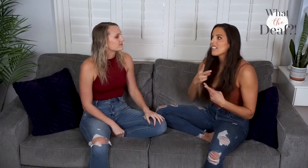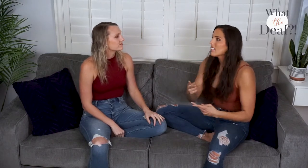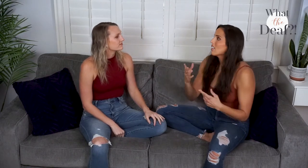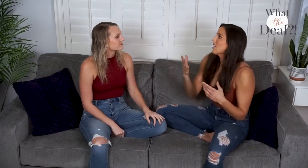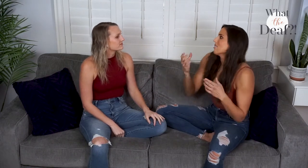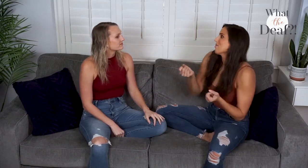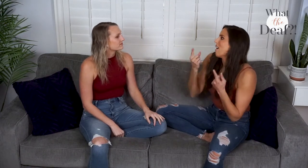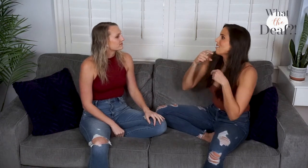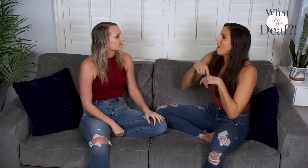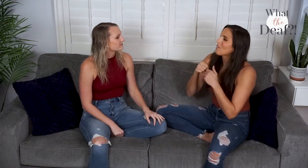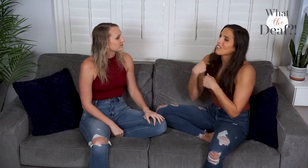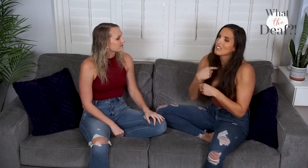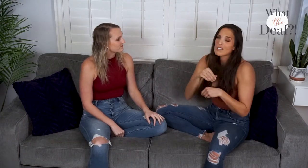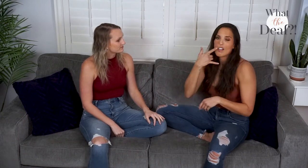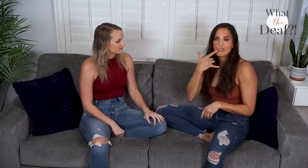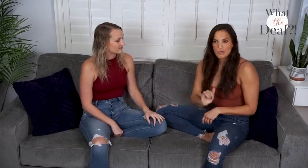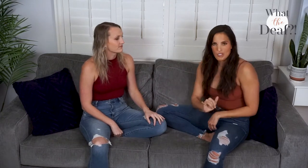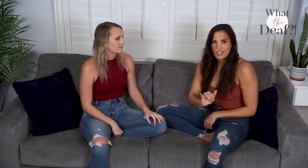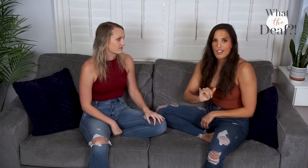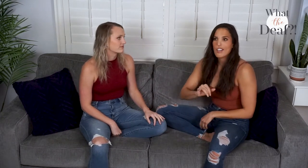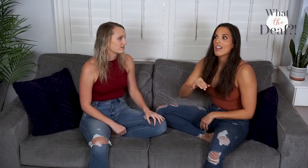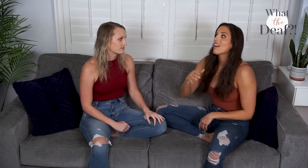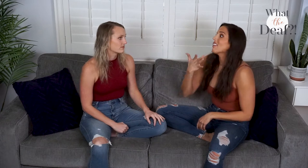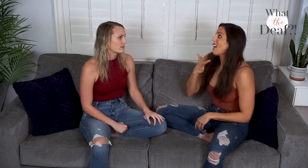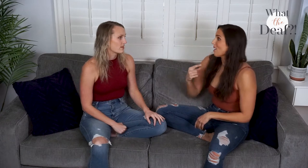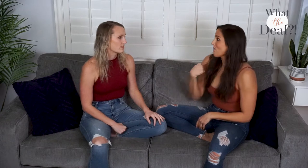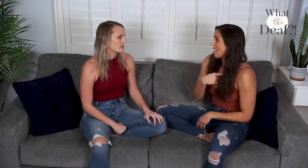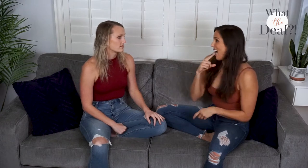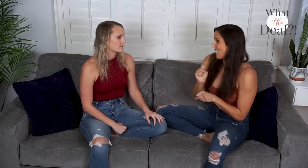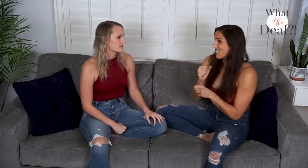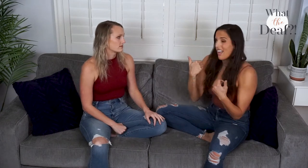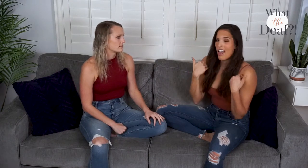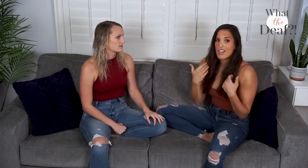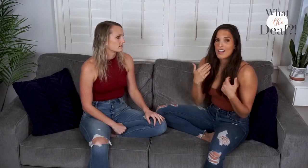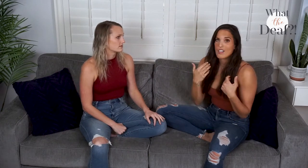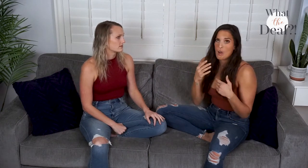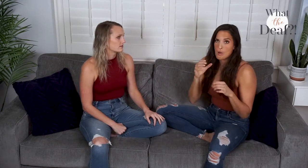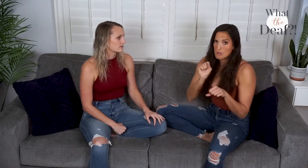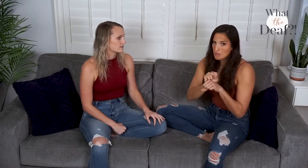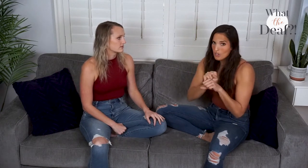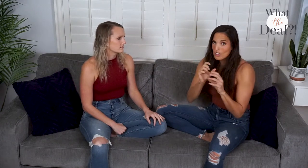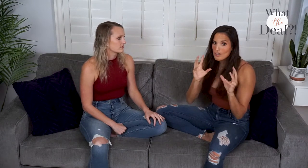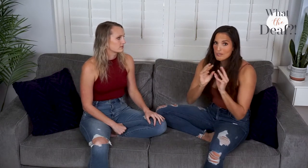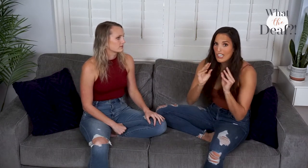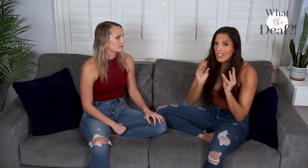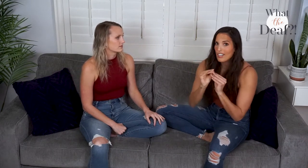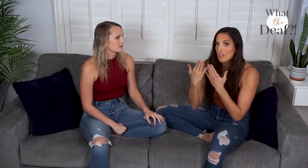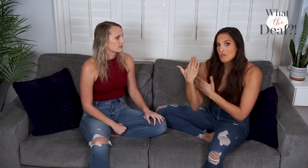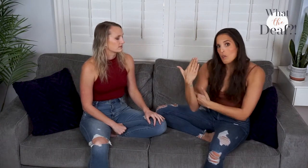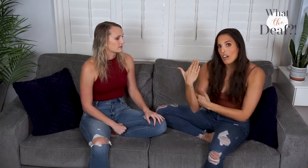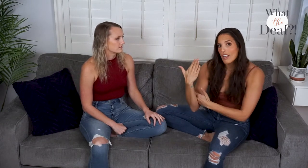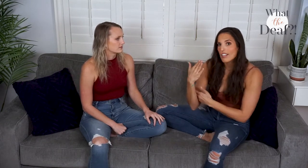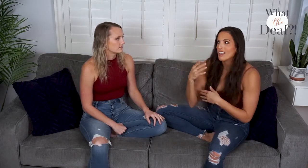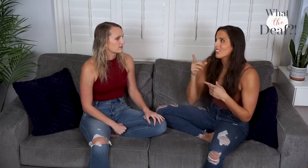She was coming to visit and spend time with us in California, and luckily we actually had a work meeting in the morning